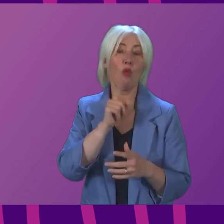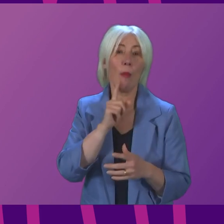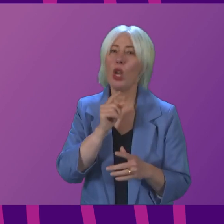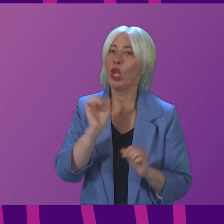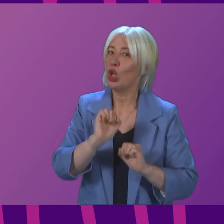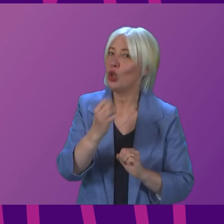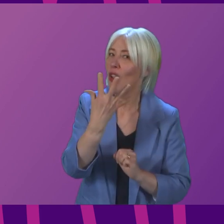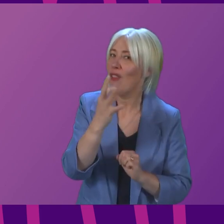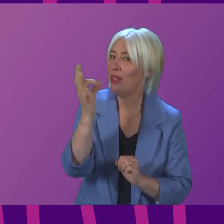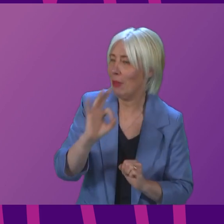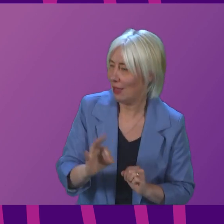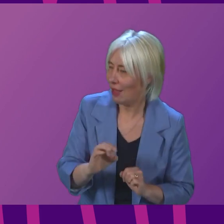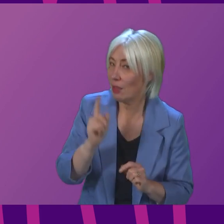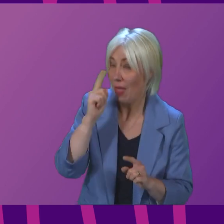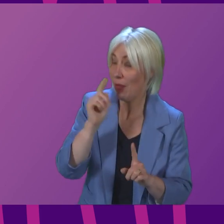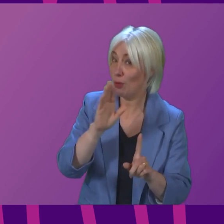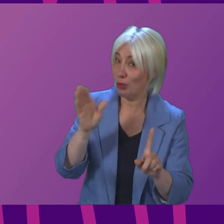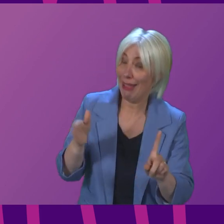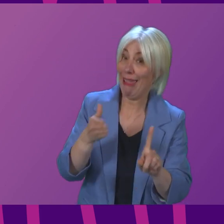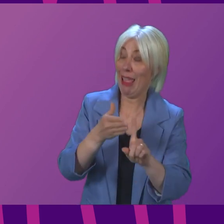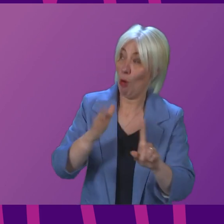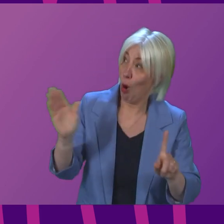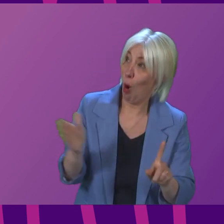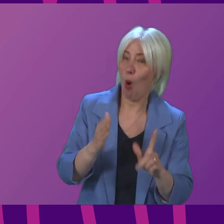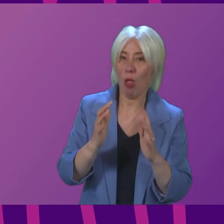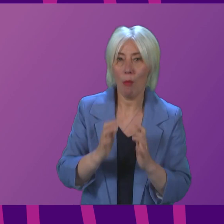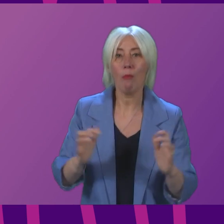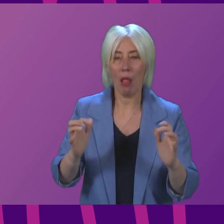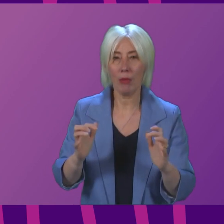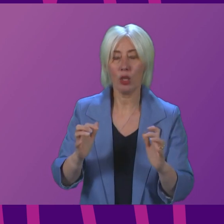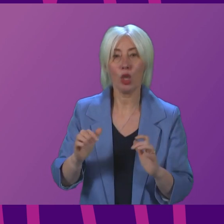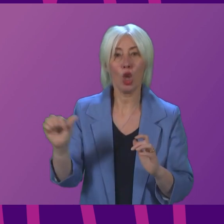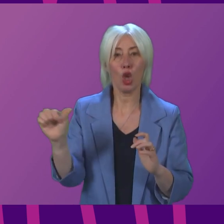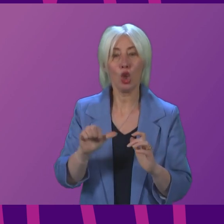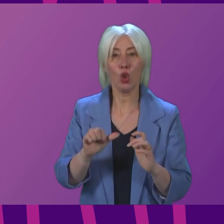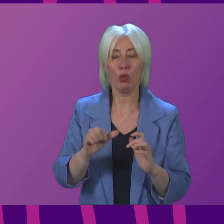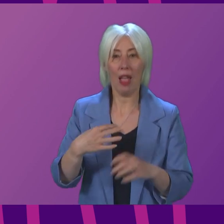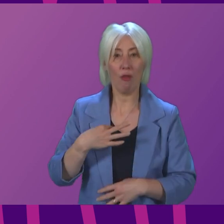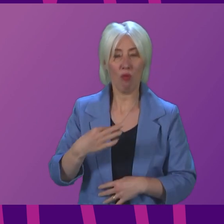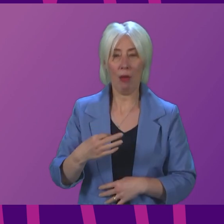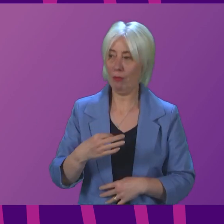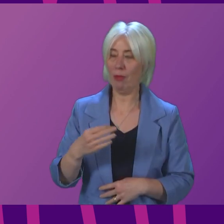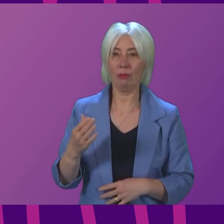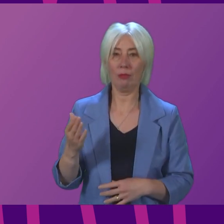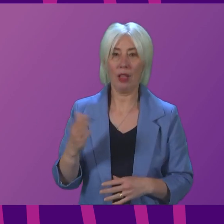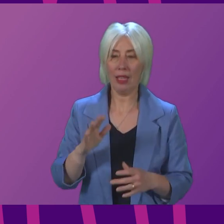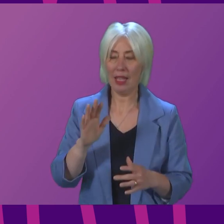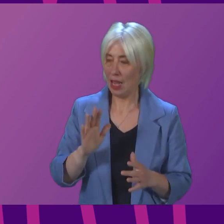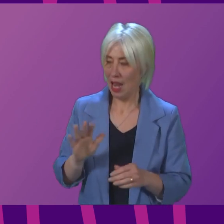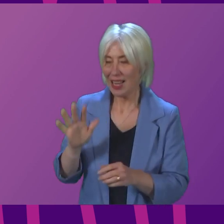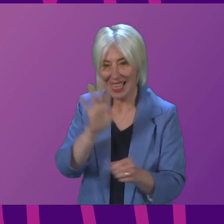We should aspire to all our Parliaments having representation at national and local levels